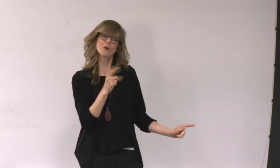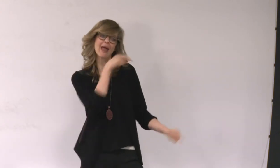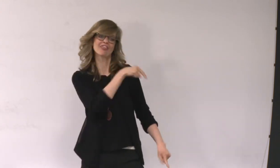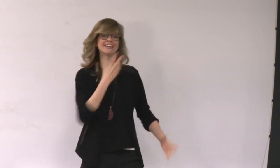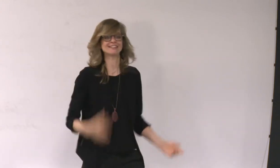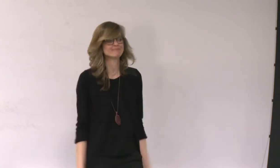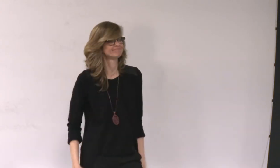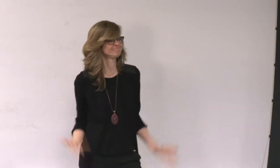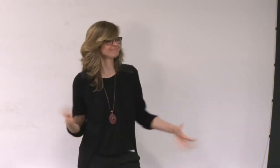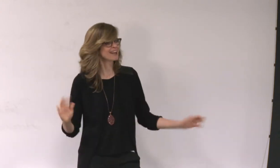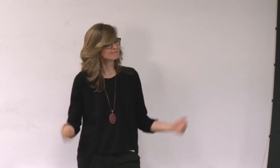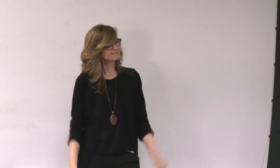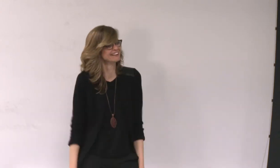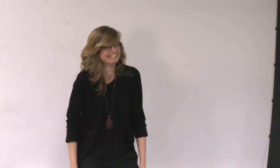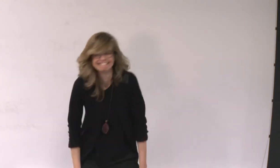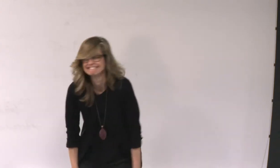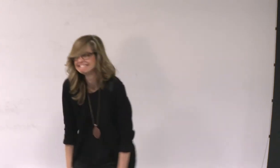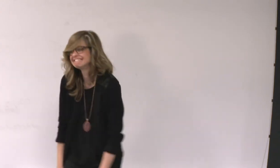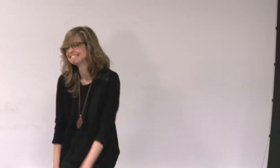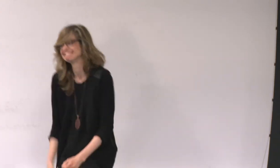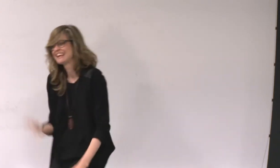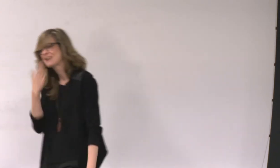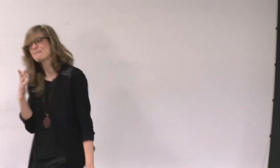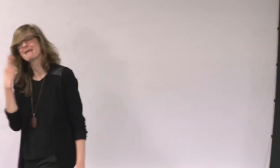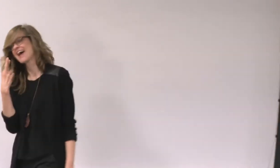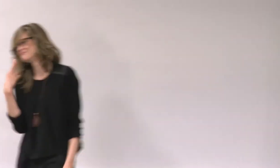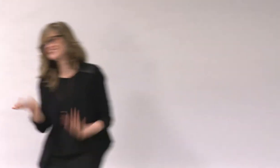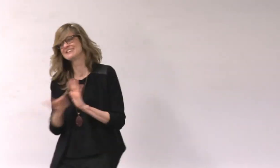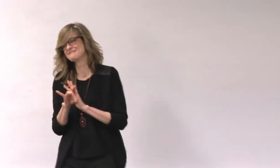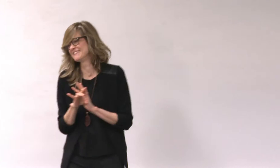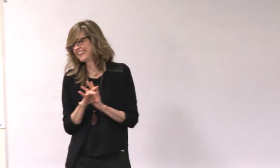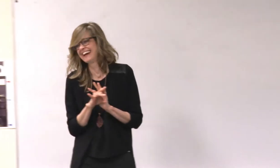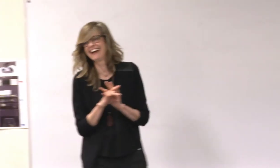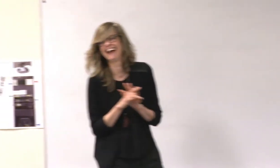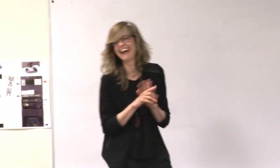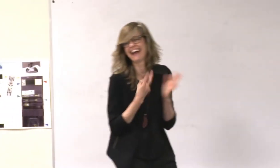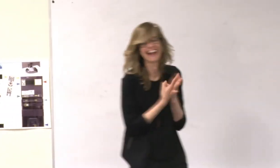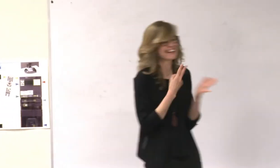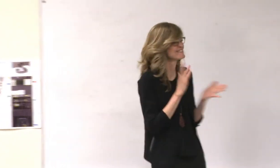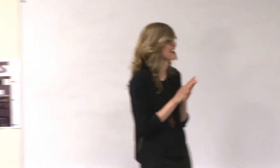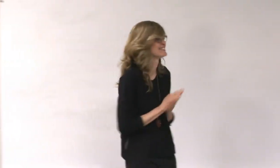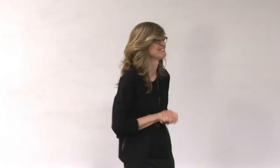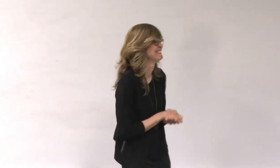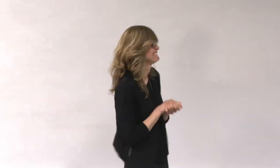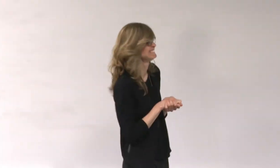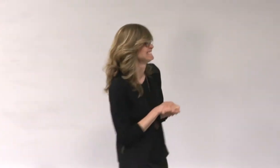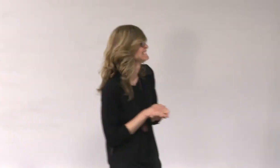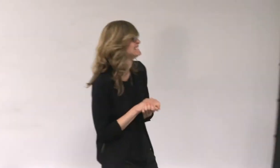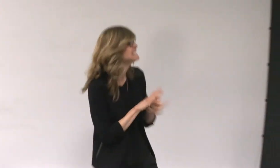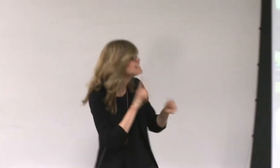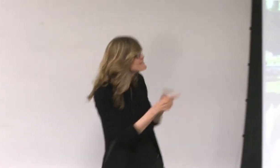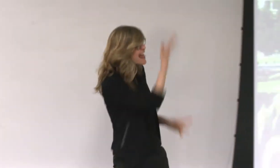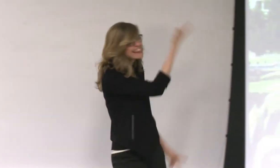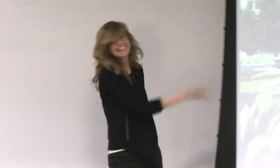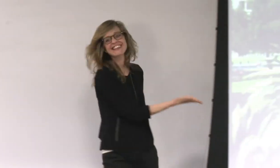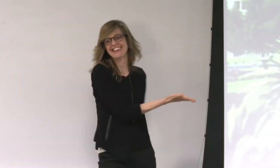I LIKE THIS PLACE. THIS IS GOOD FOR MARCH. RIGHT? THAT REALLY WAS THE ONLY REASON I PICKED IT. IT'S A BEAUTIFUL SCHOOL IN A BEAUTIFUL PLACE.